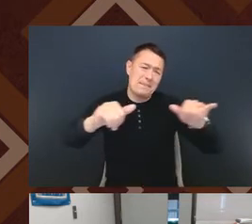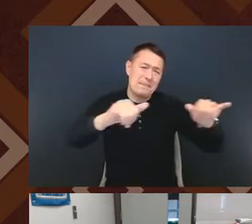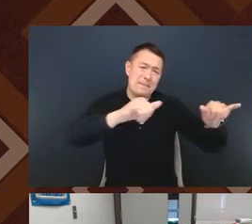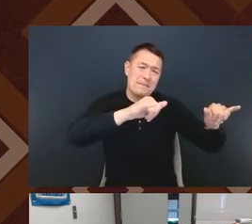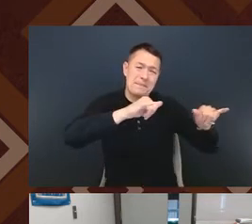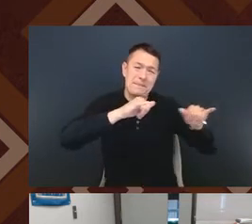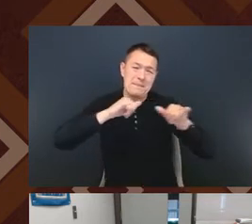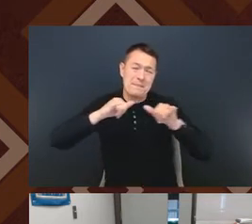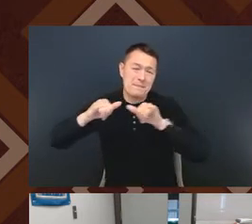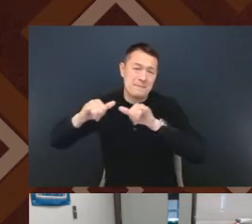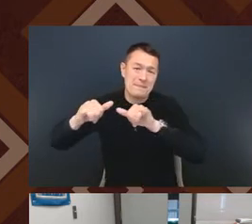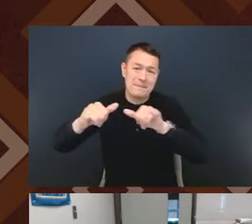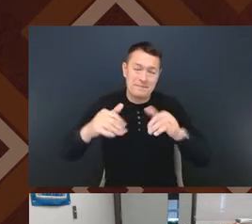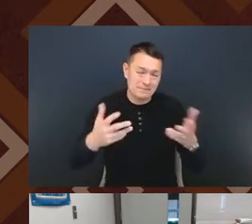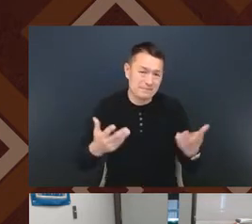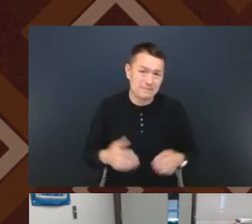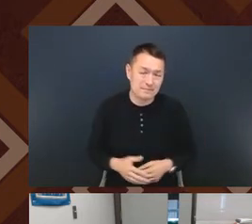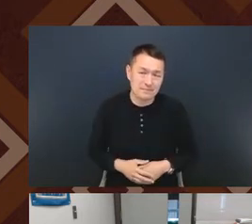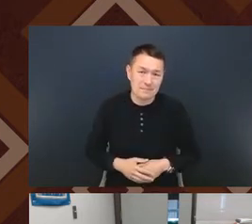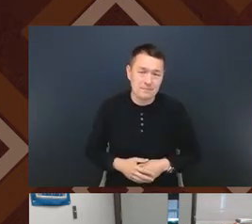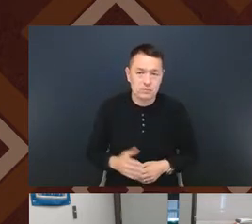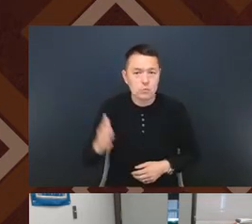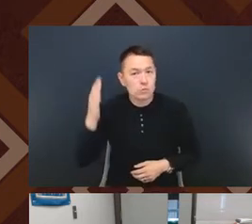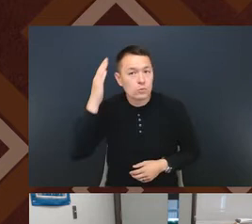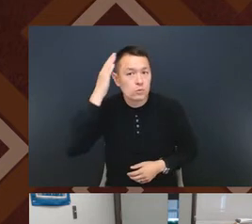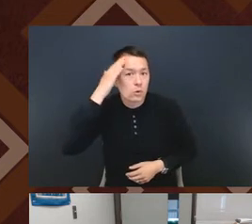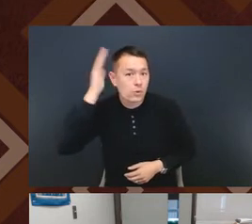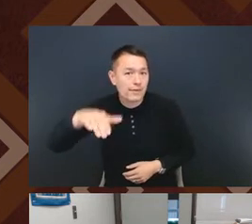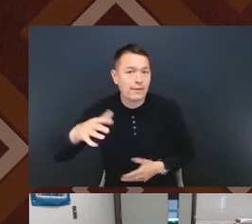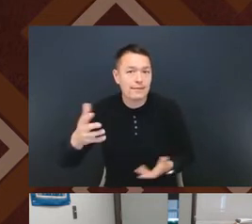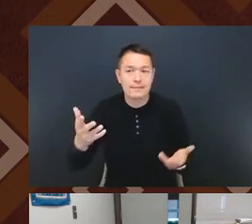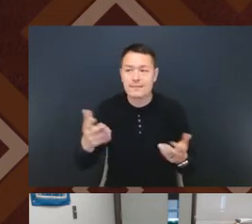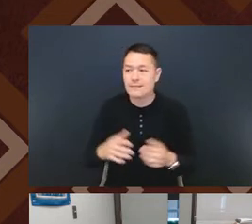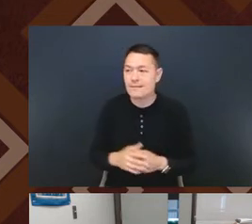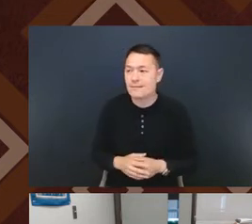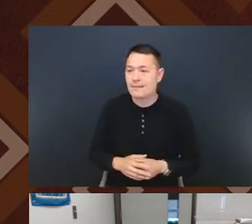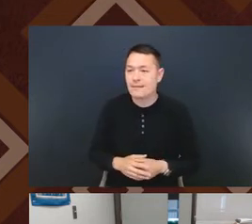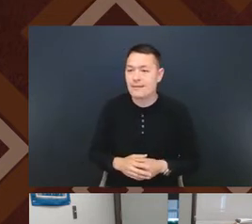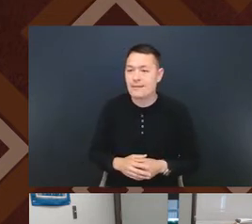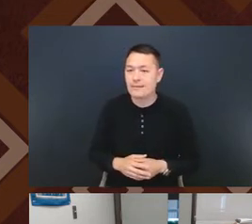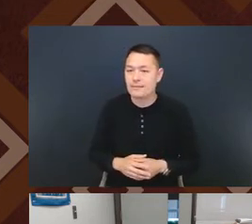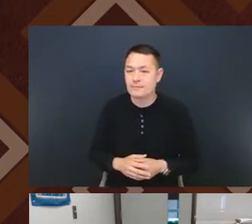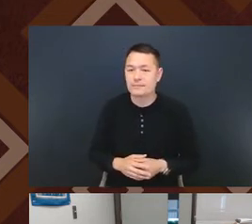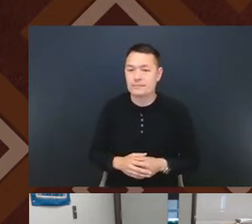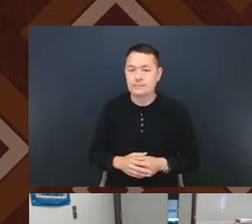right. We know that as you've been going through this. I'm sure it's been said before. Right.